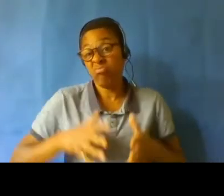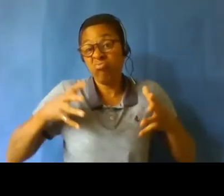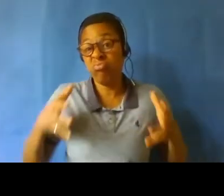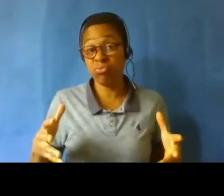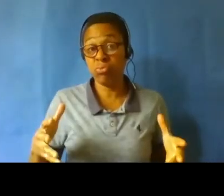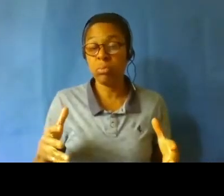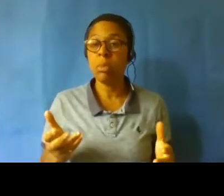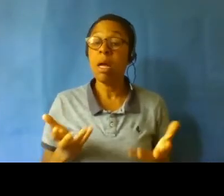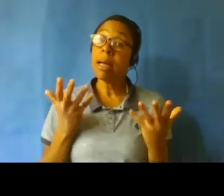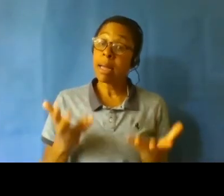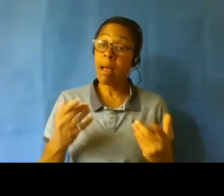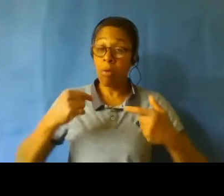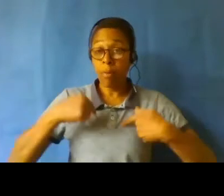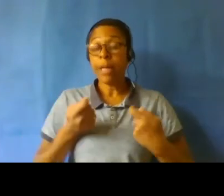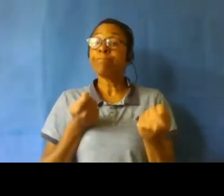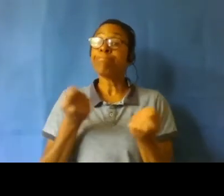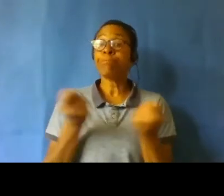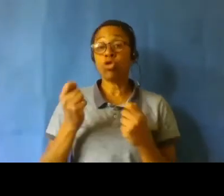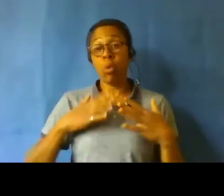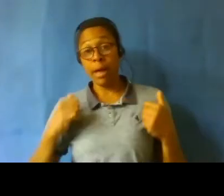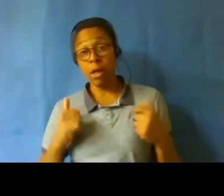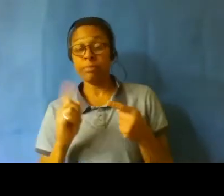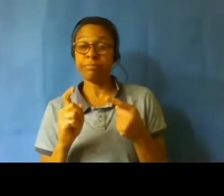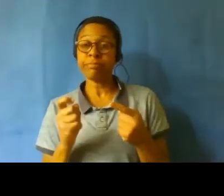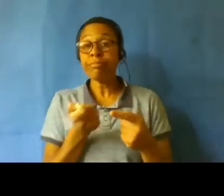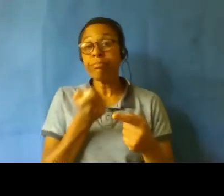antibiotics my acne and have been on various types of birth control including